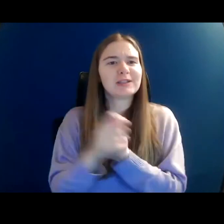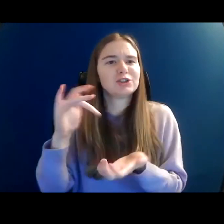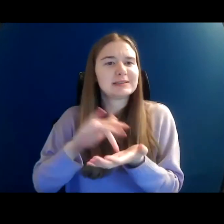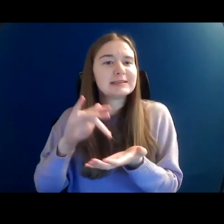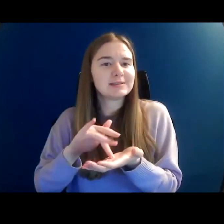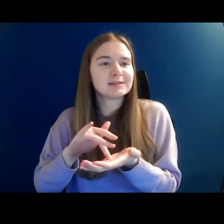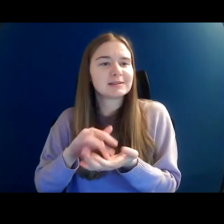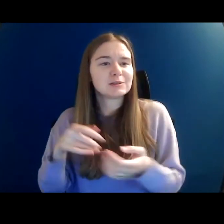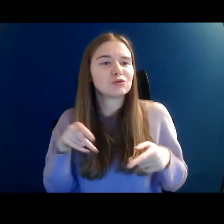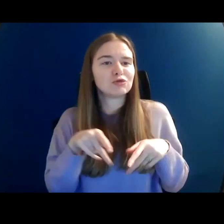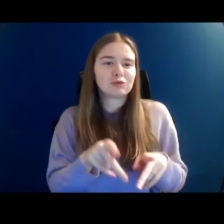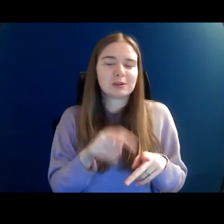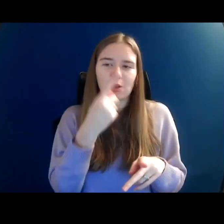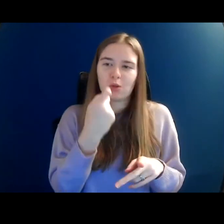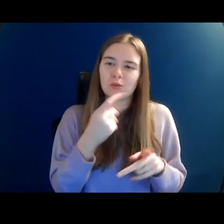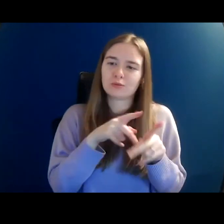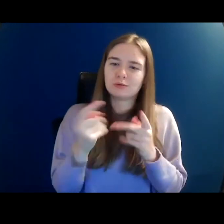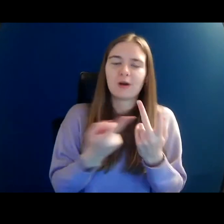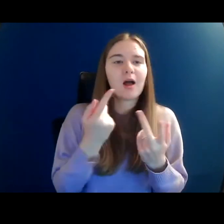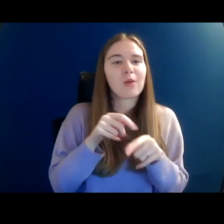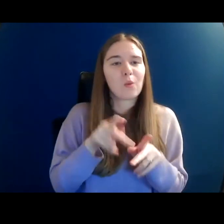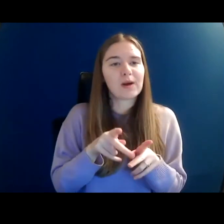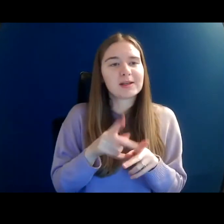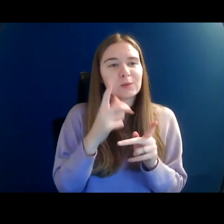and perhaps look for alternative ways to have a sense of ownership of.